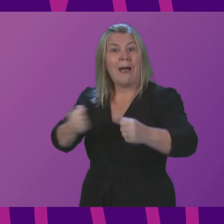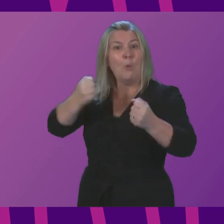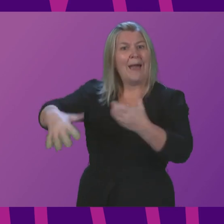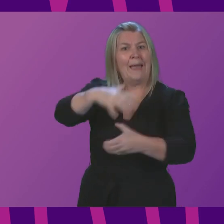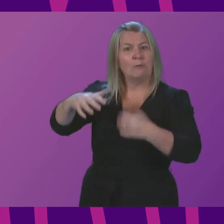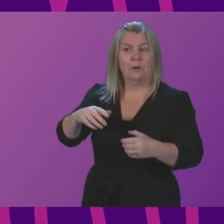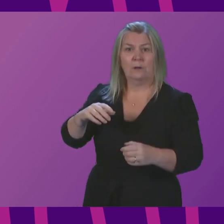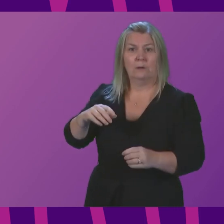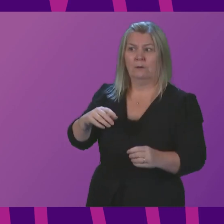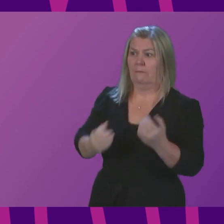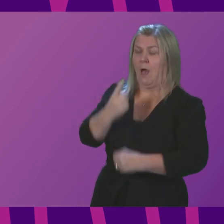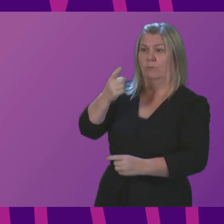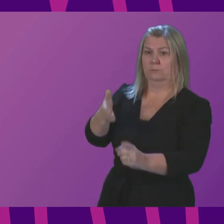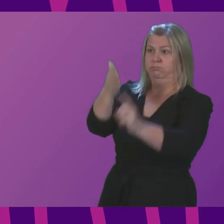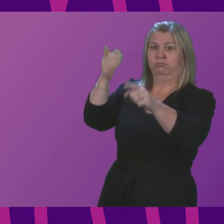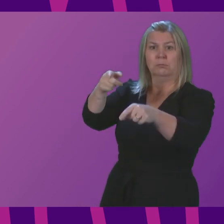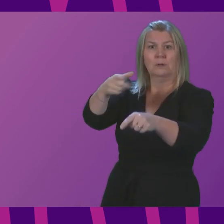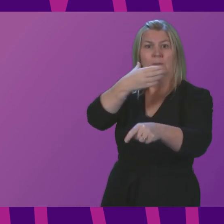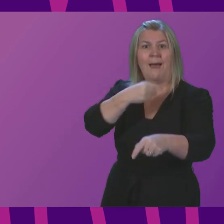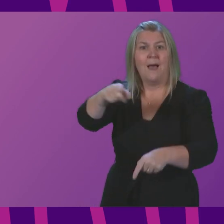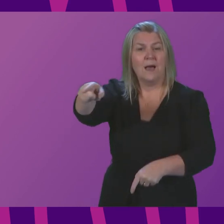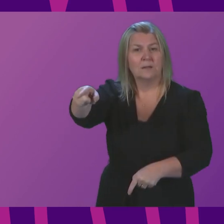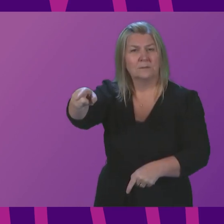him; is any thought given to the victims?”